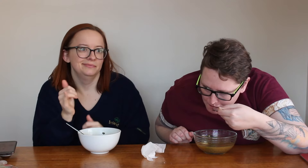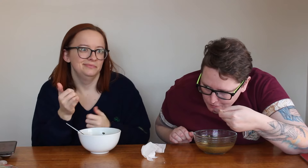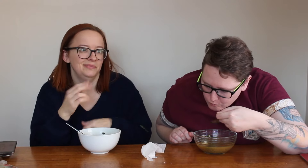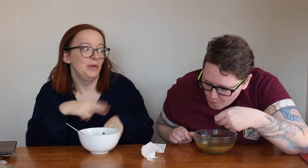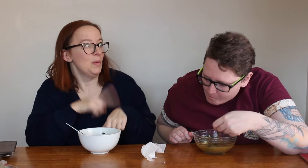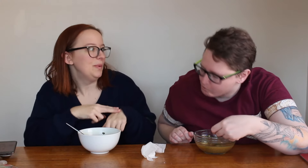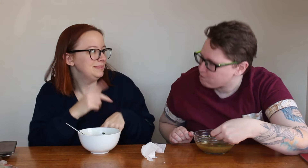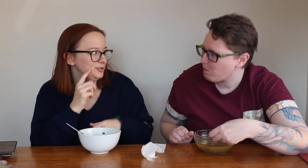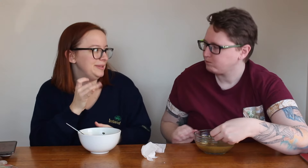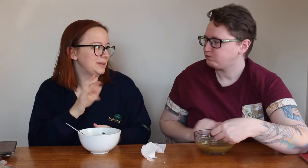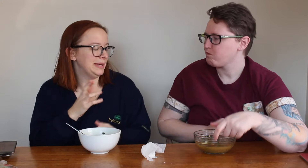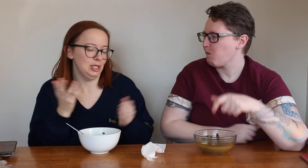What's the word I'm thinking of?